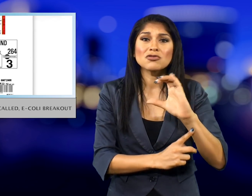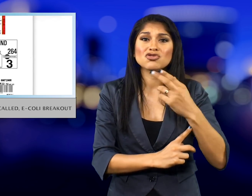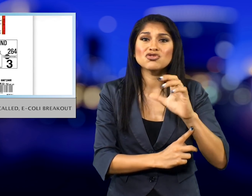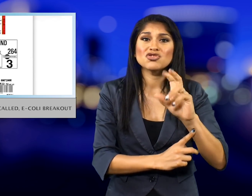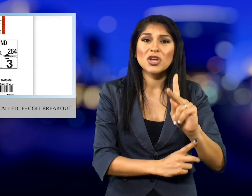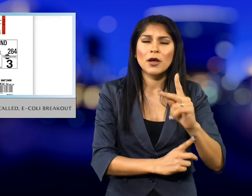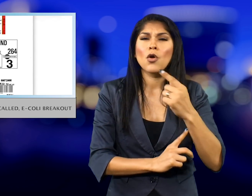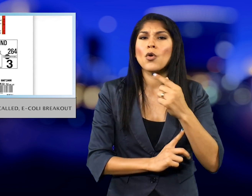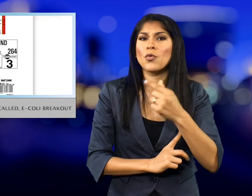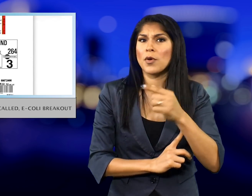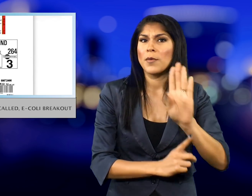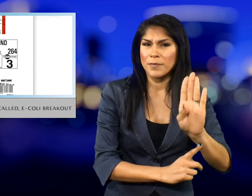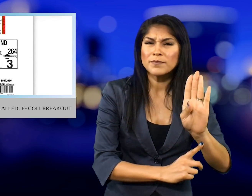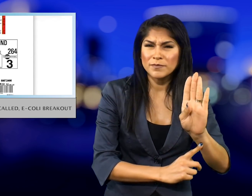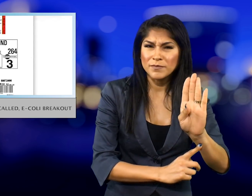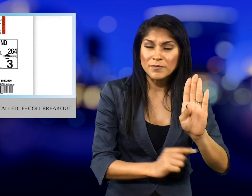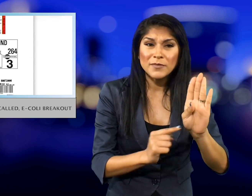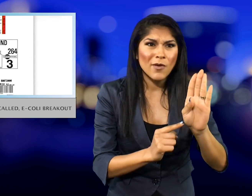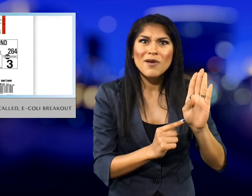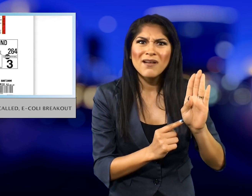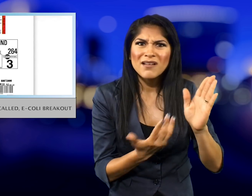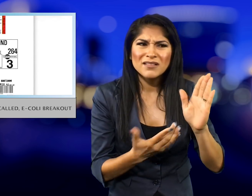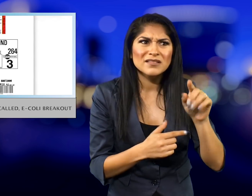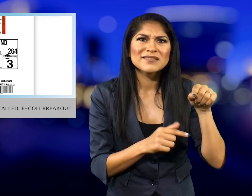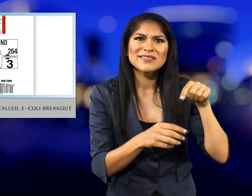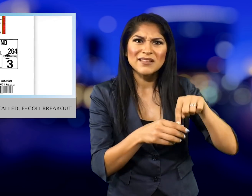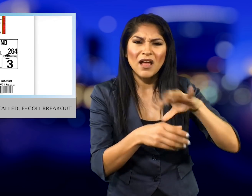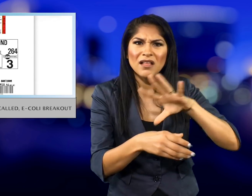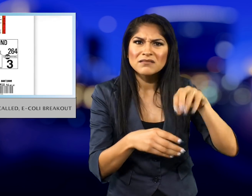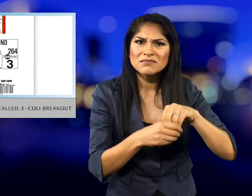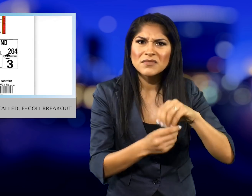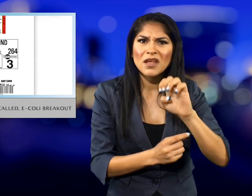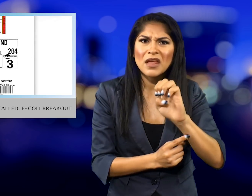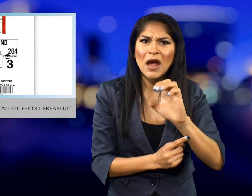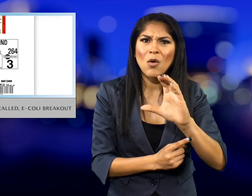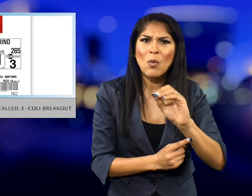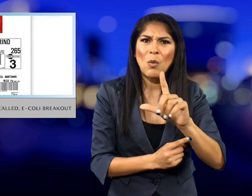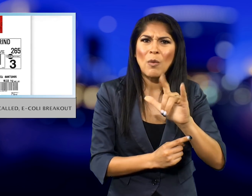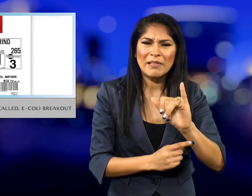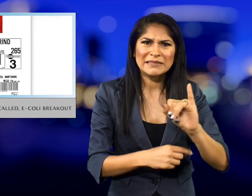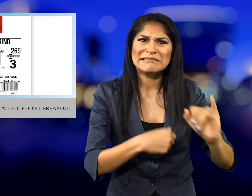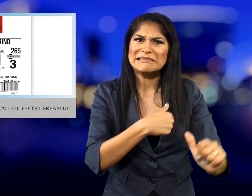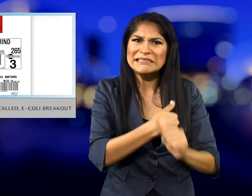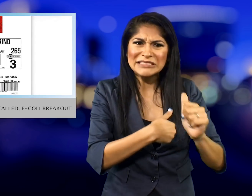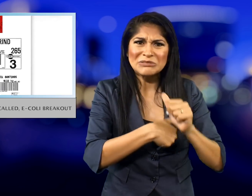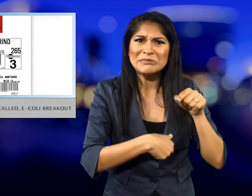pounds of ground chuck because of deadly E. coli bacteria.